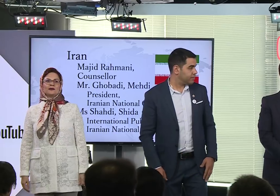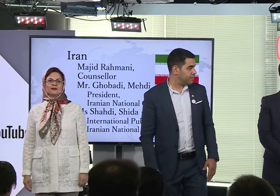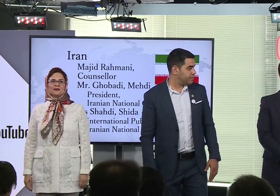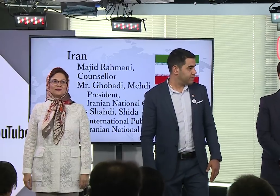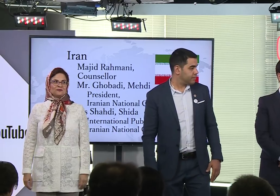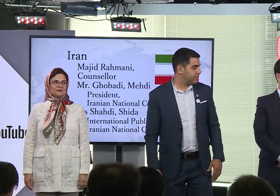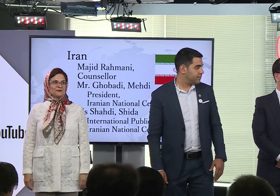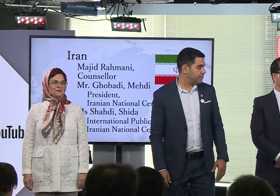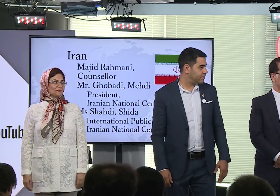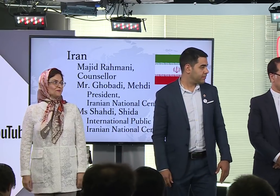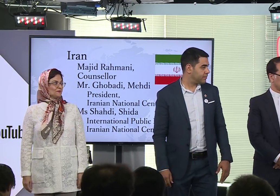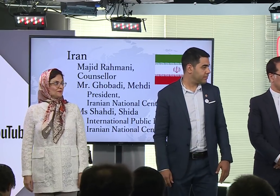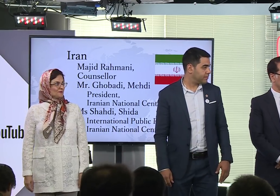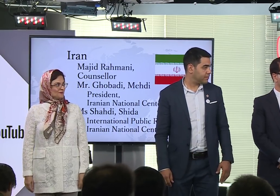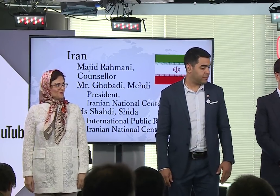Can you please come forward?